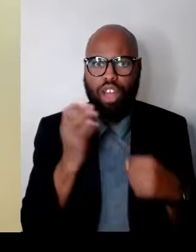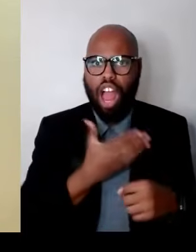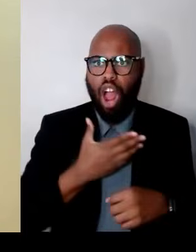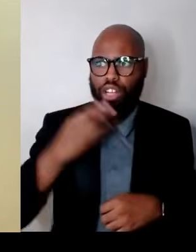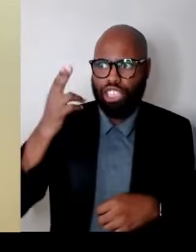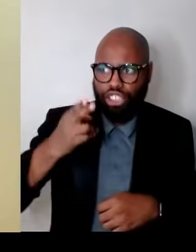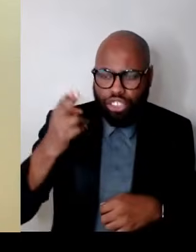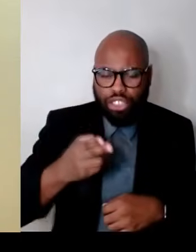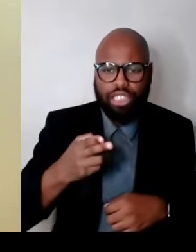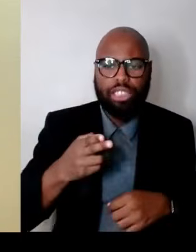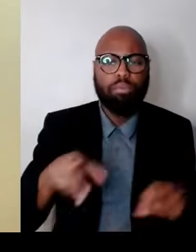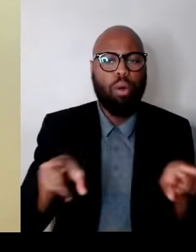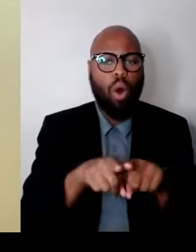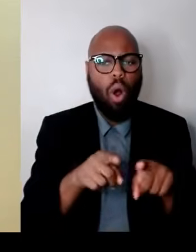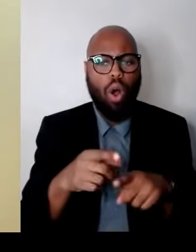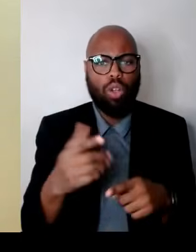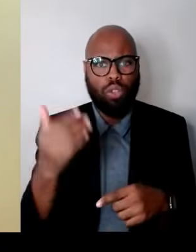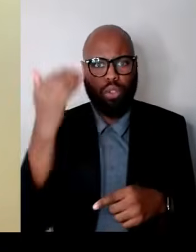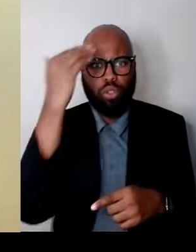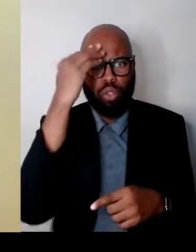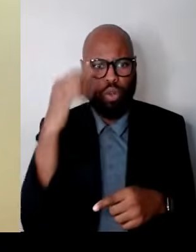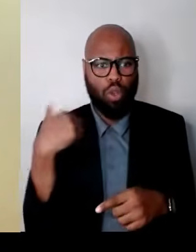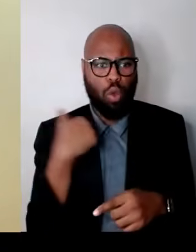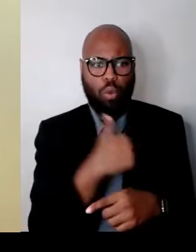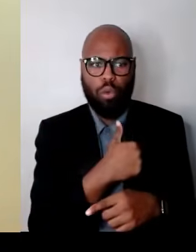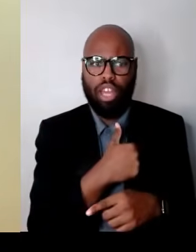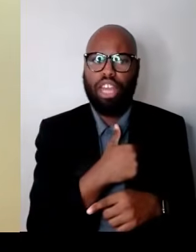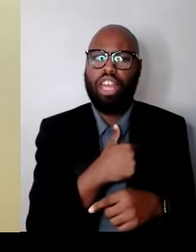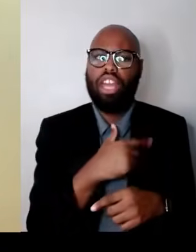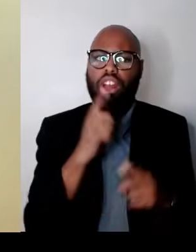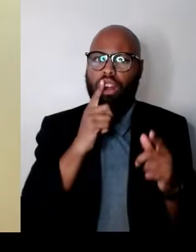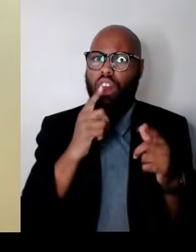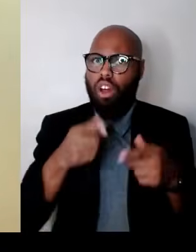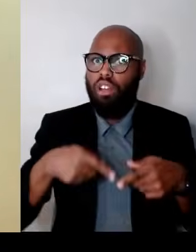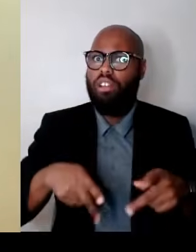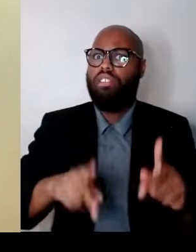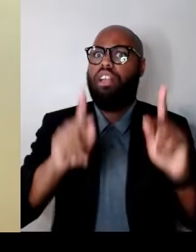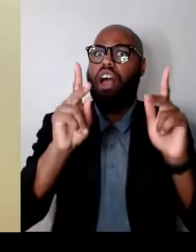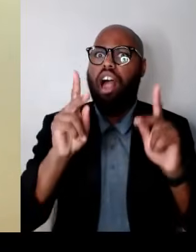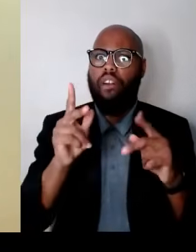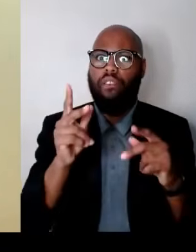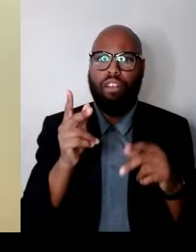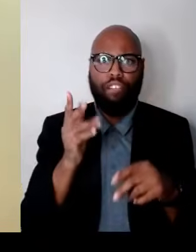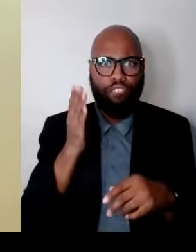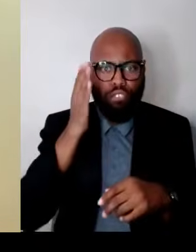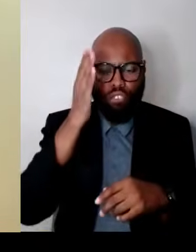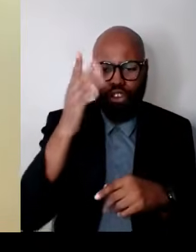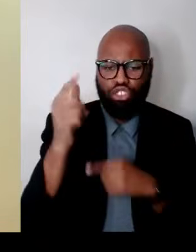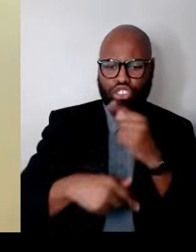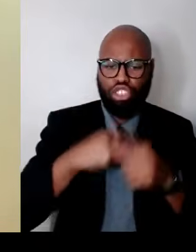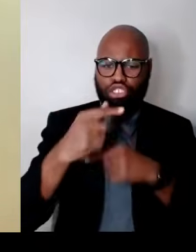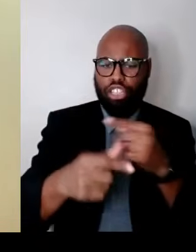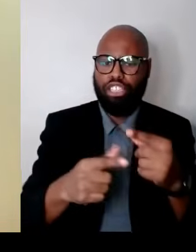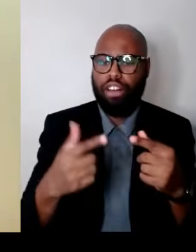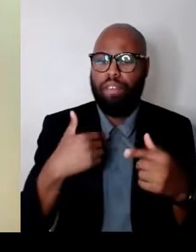that we are paving the way for several generations in the future. And so I think,